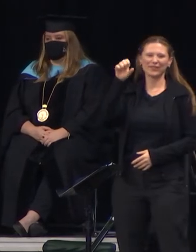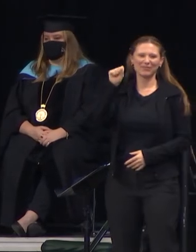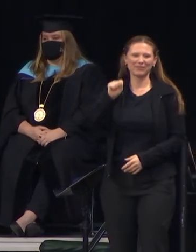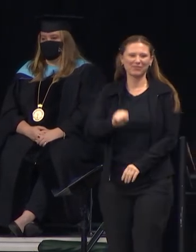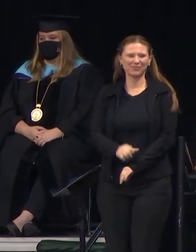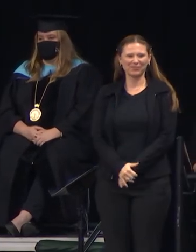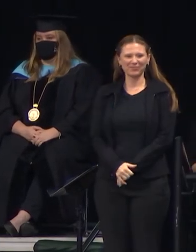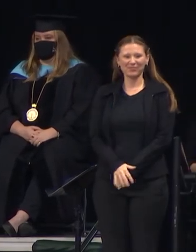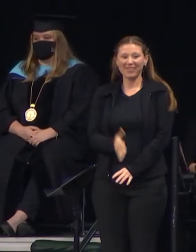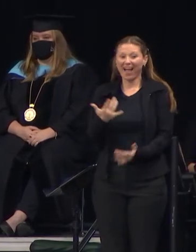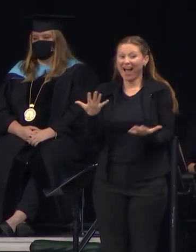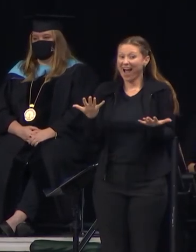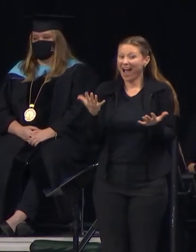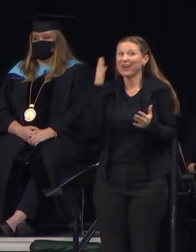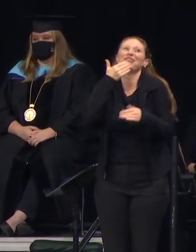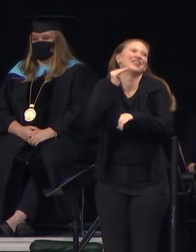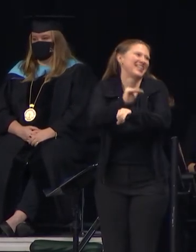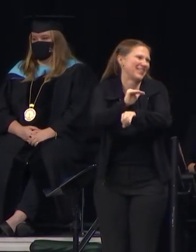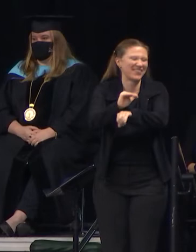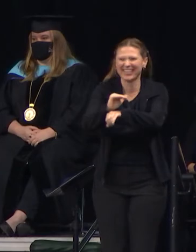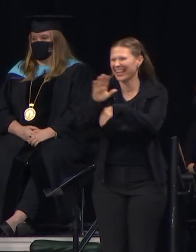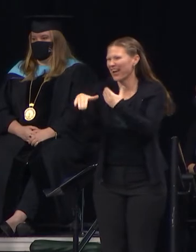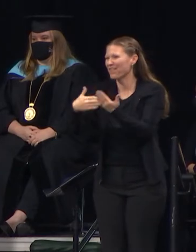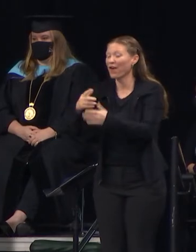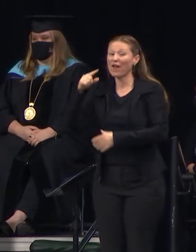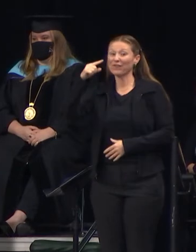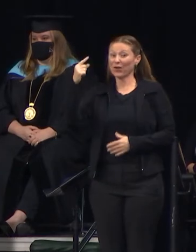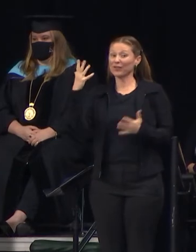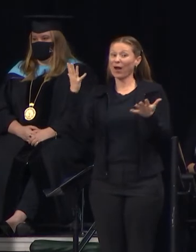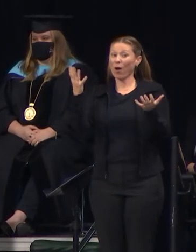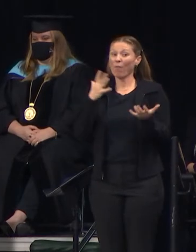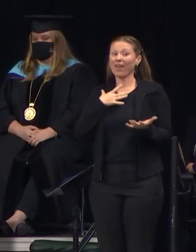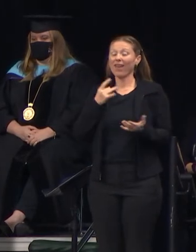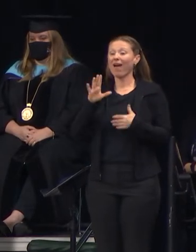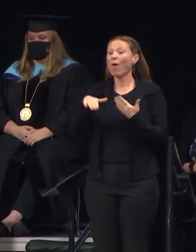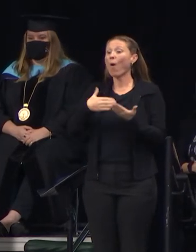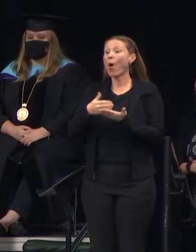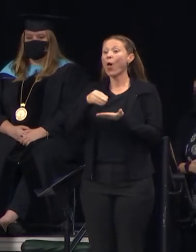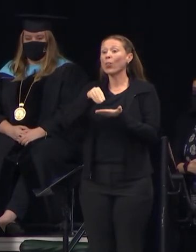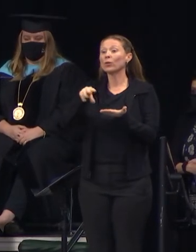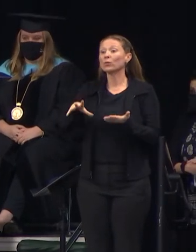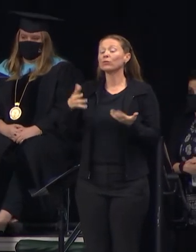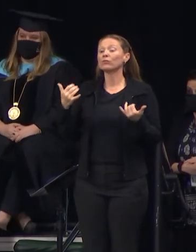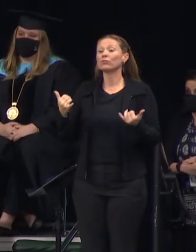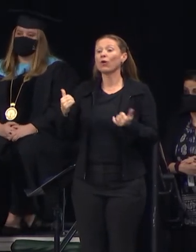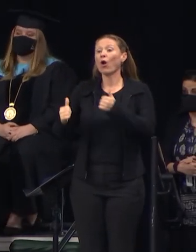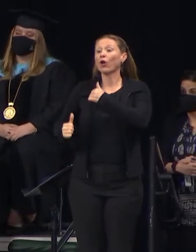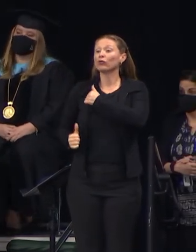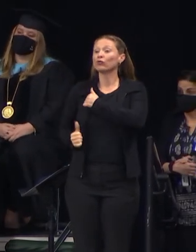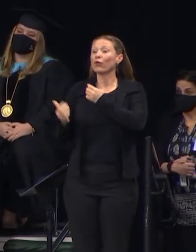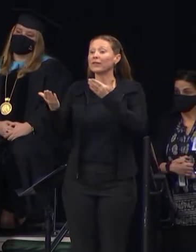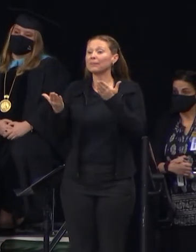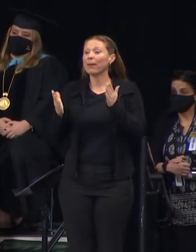I would like... Good evening everyone. First, I would like all of our students who are service members or veterans to please stand up